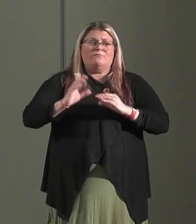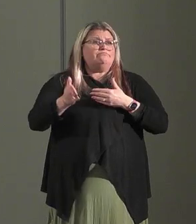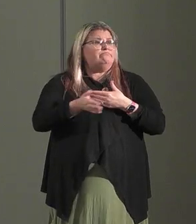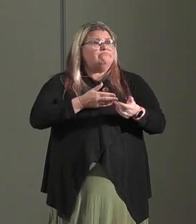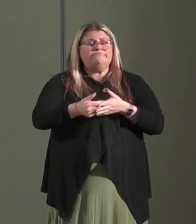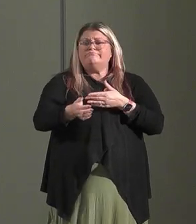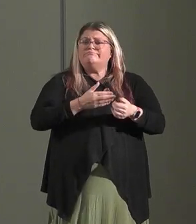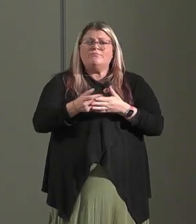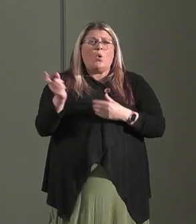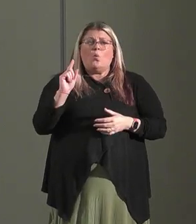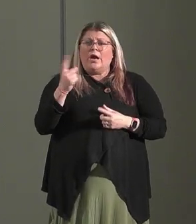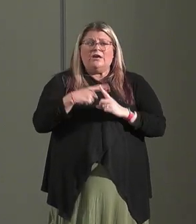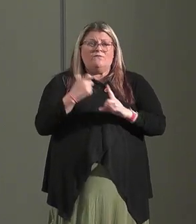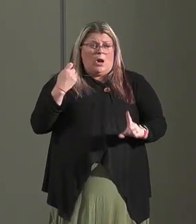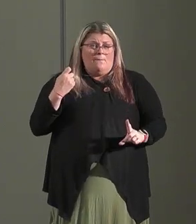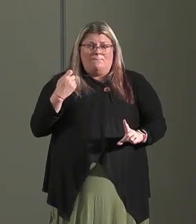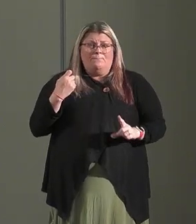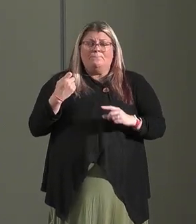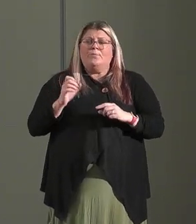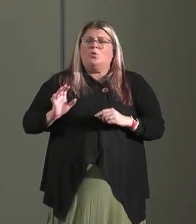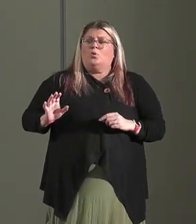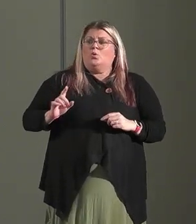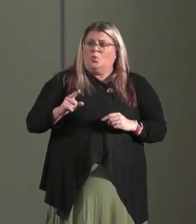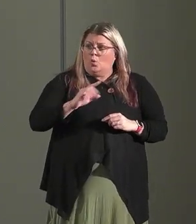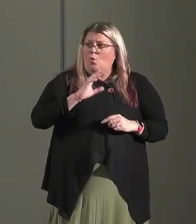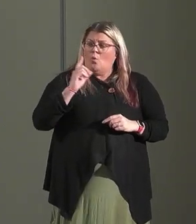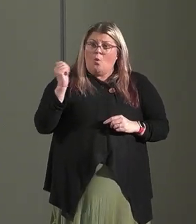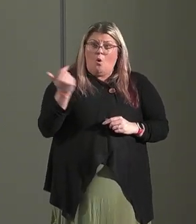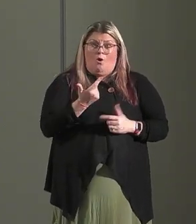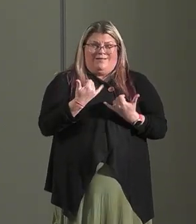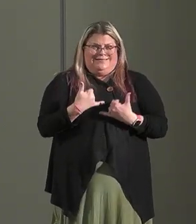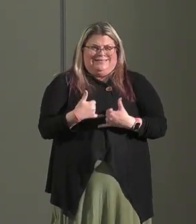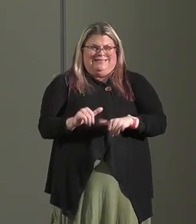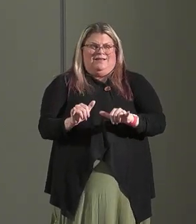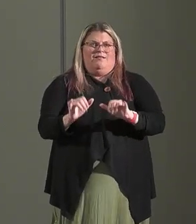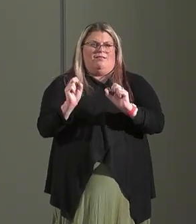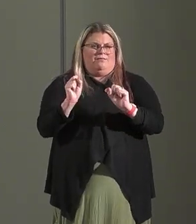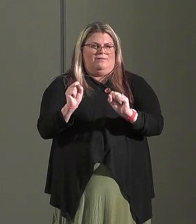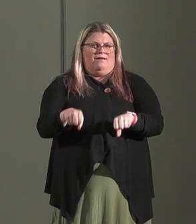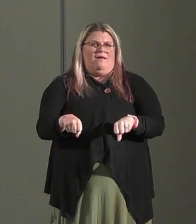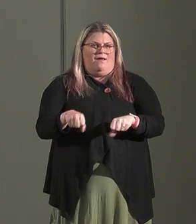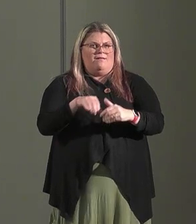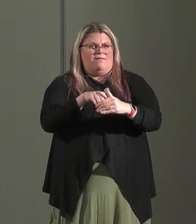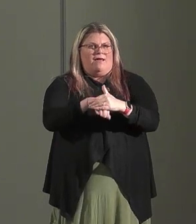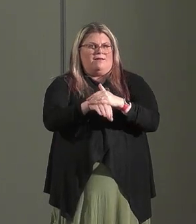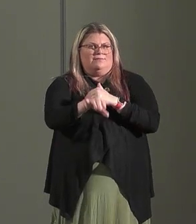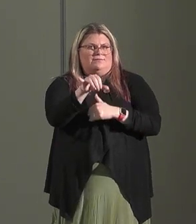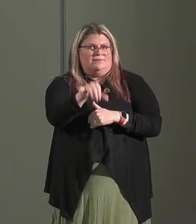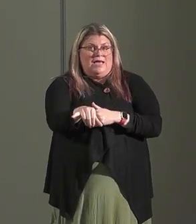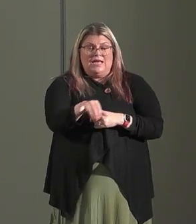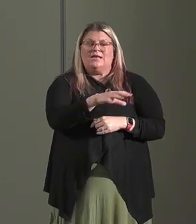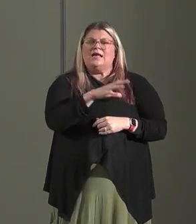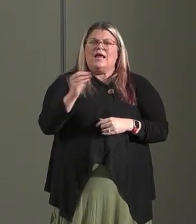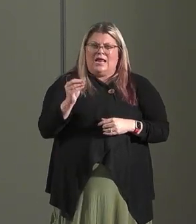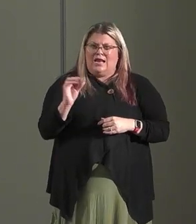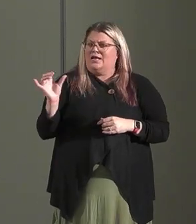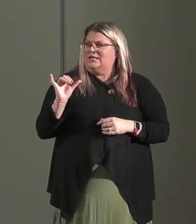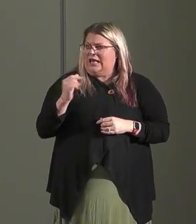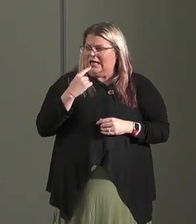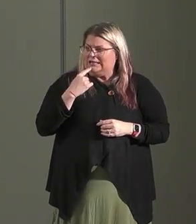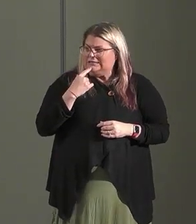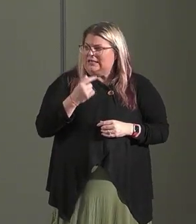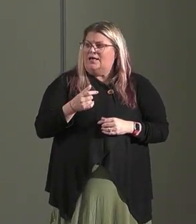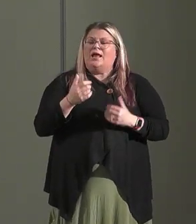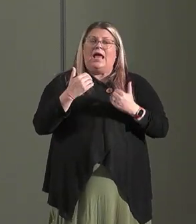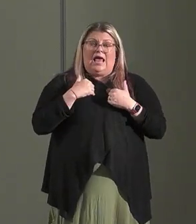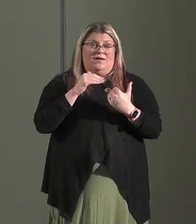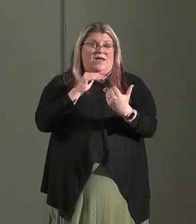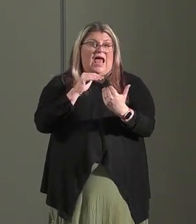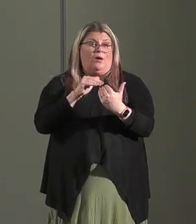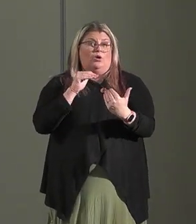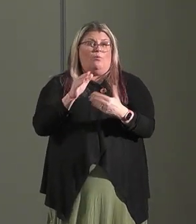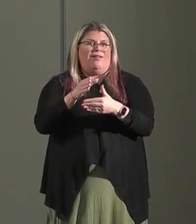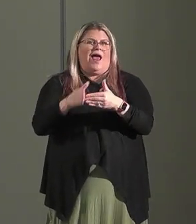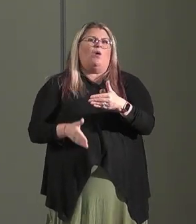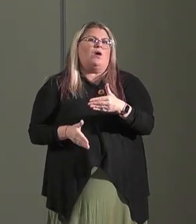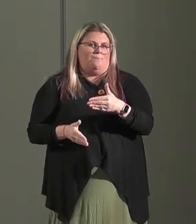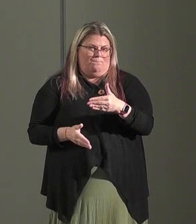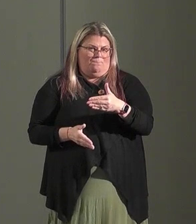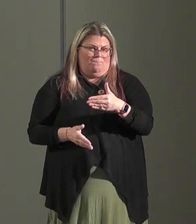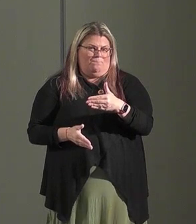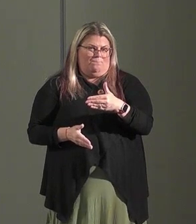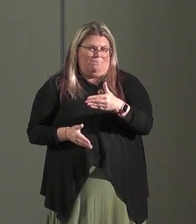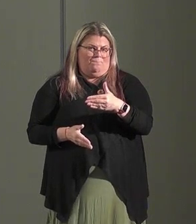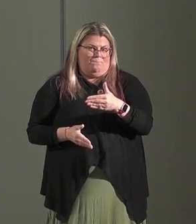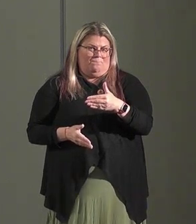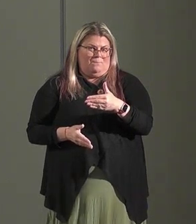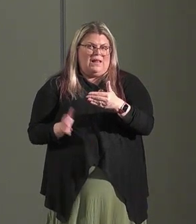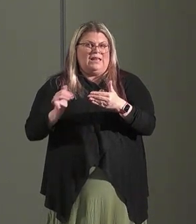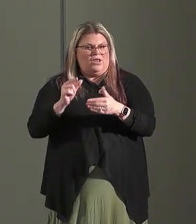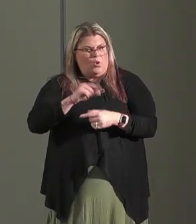where you come from you are able to access it and have the equitable outcome like the quality